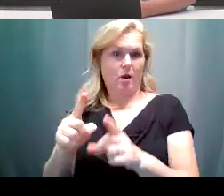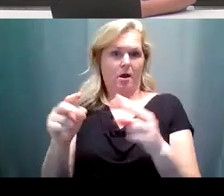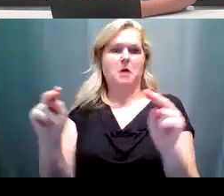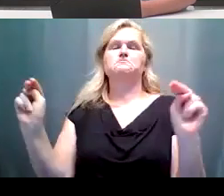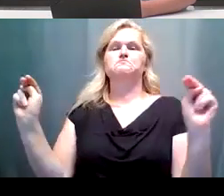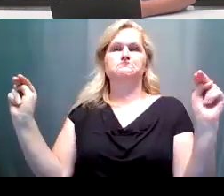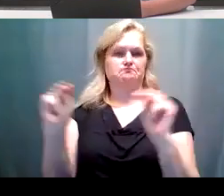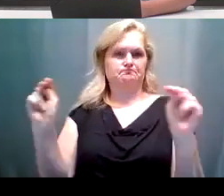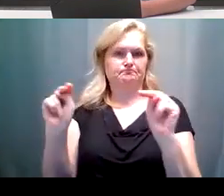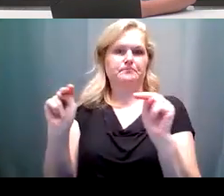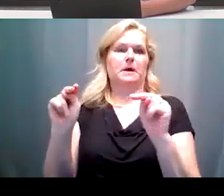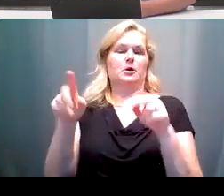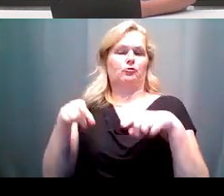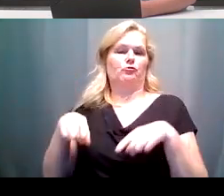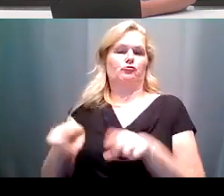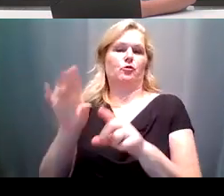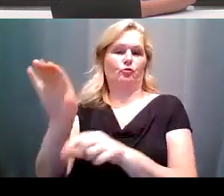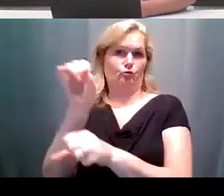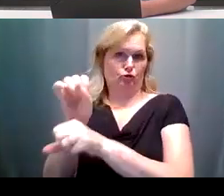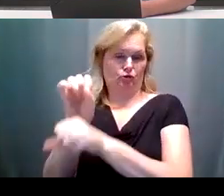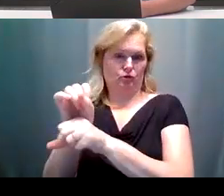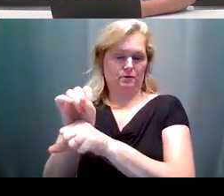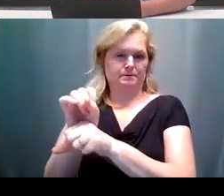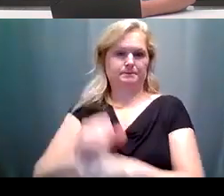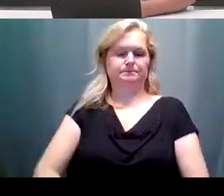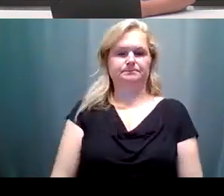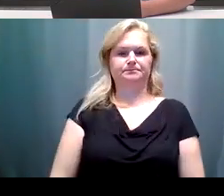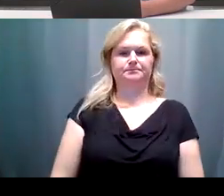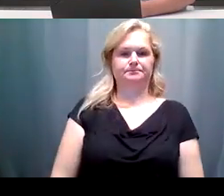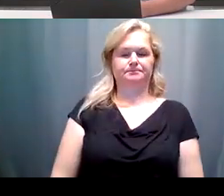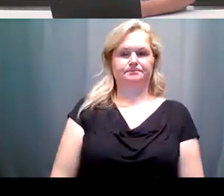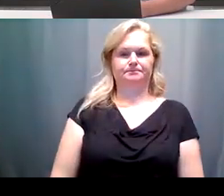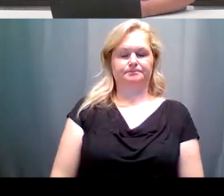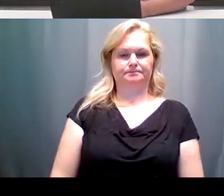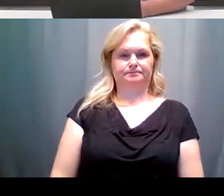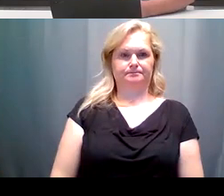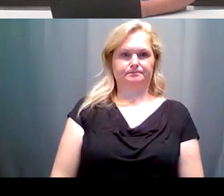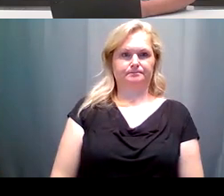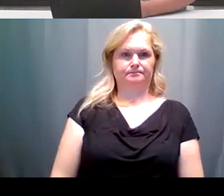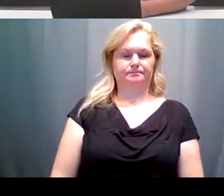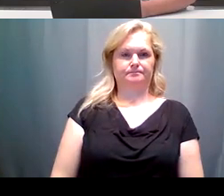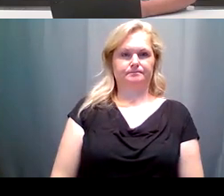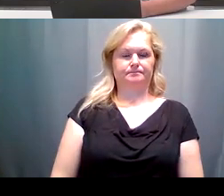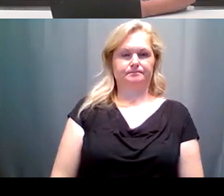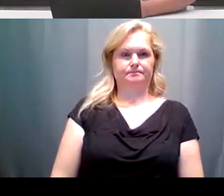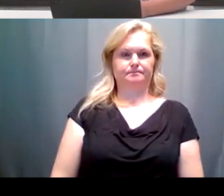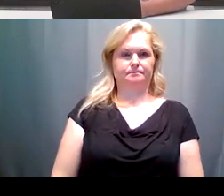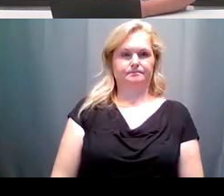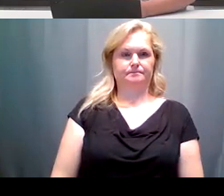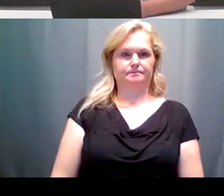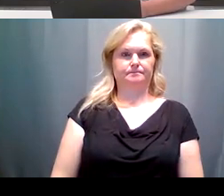while working at the federal election.